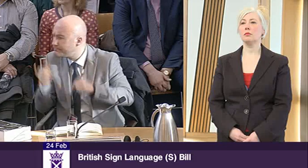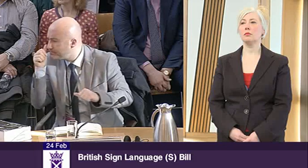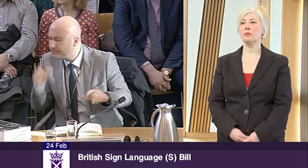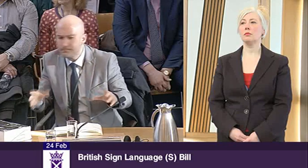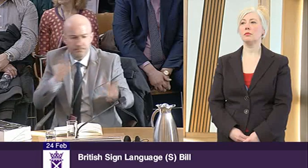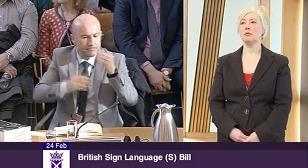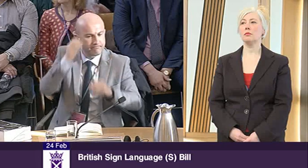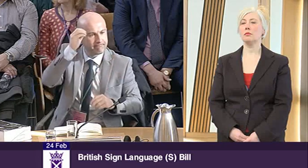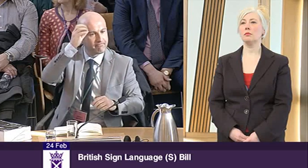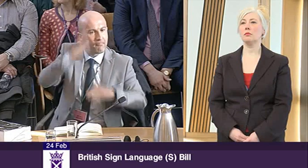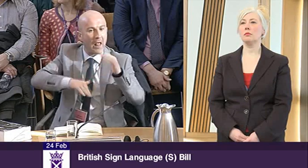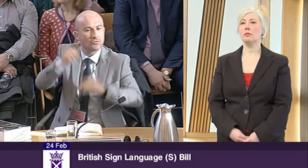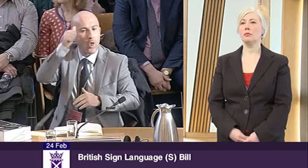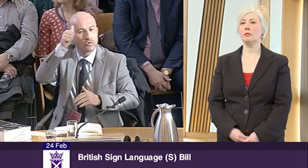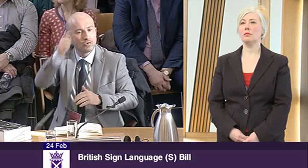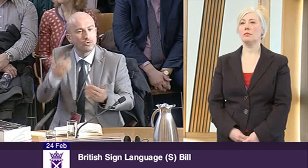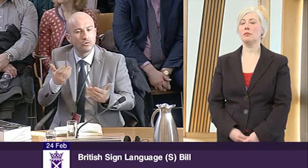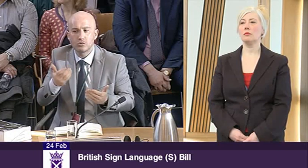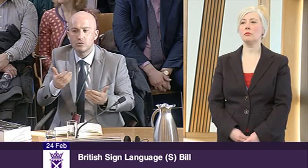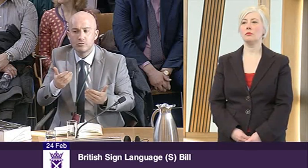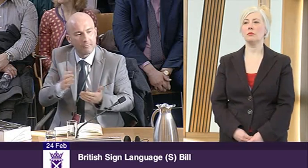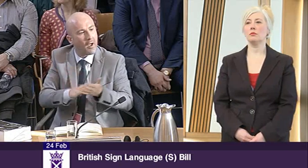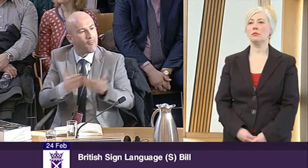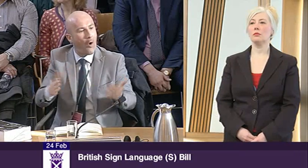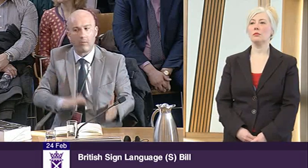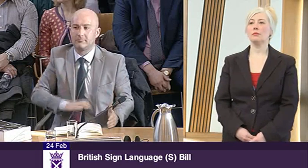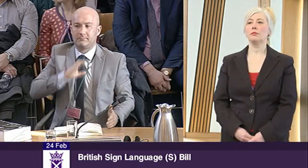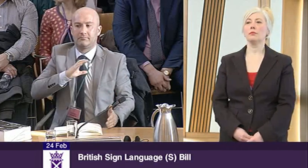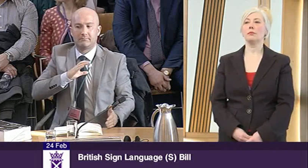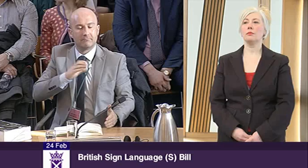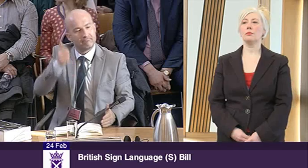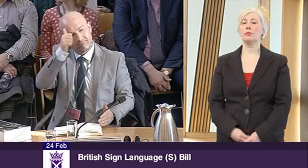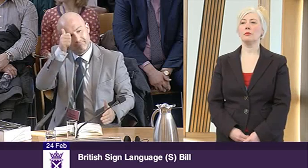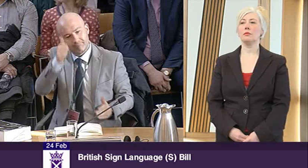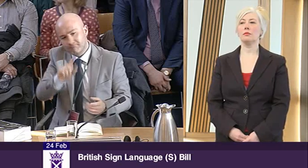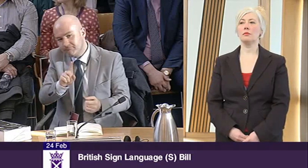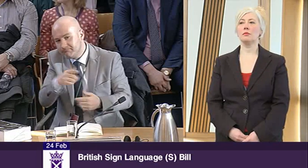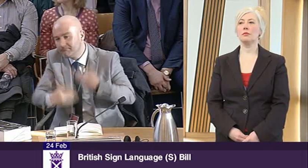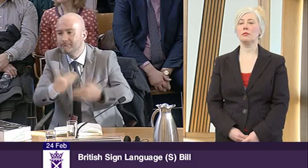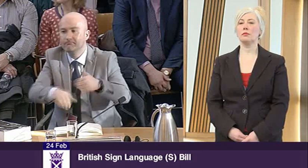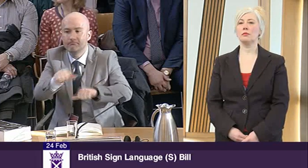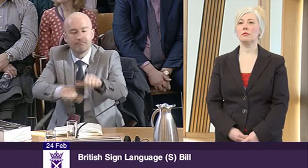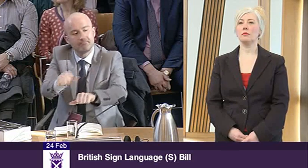of the Parliament. It would be invaluable to have a minister who accrues an in-depth